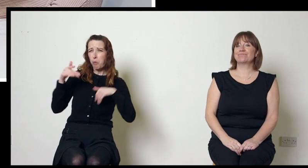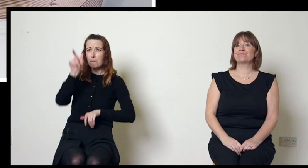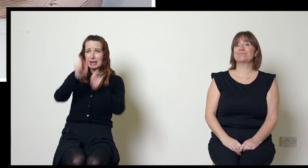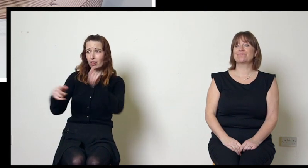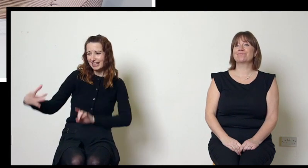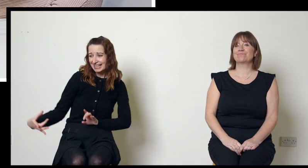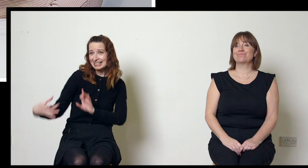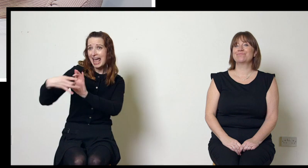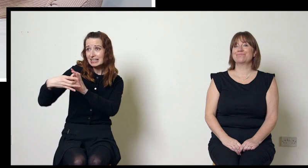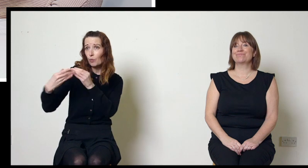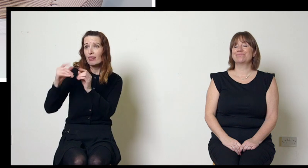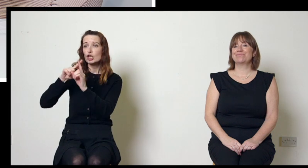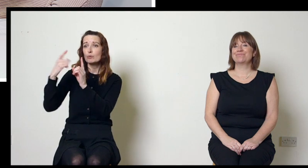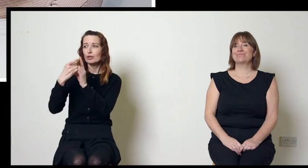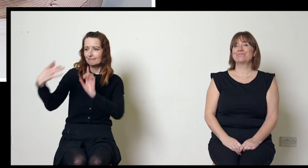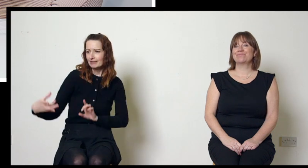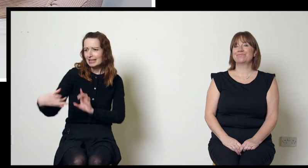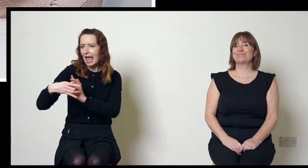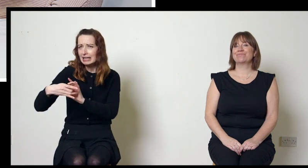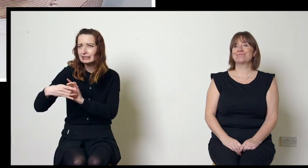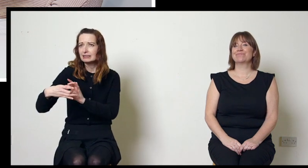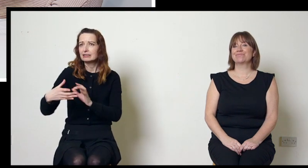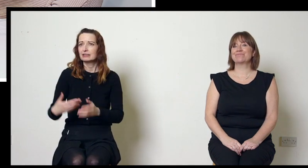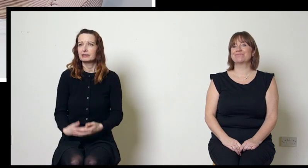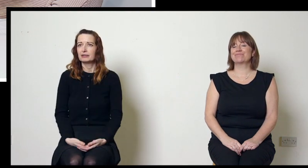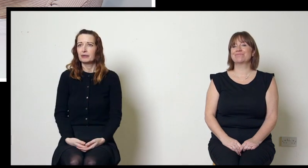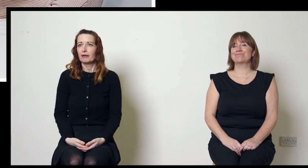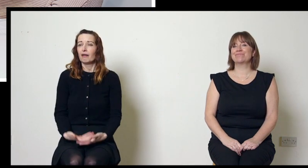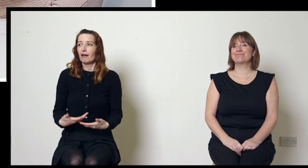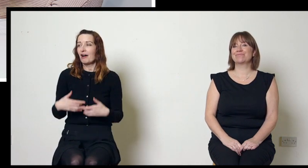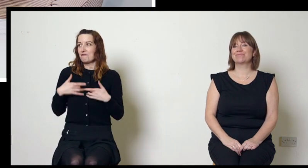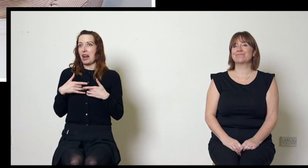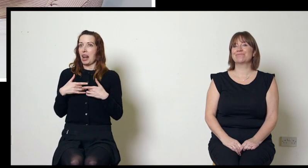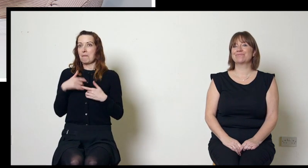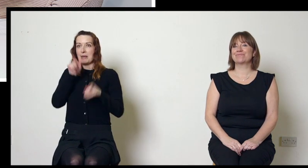to connect with the community, we want them to connect with. You know? They'll be able to say, “yeah, you know, such and such.